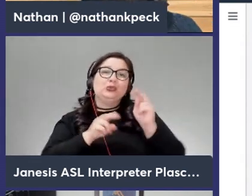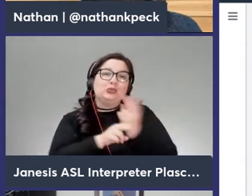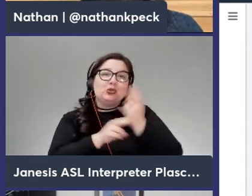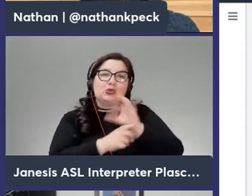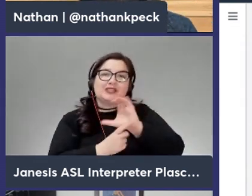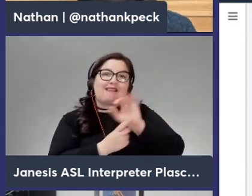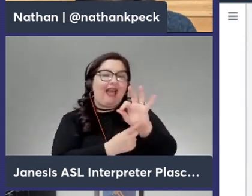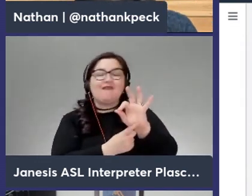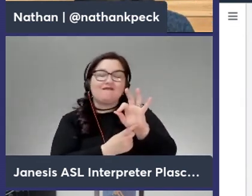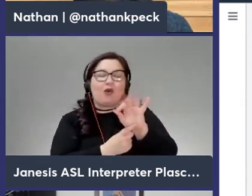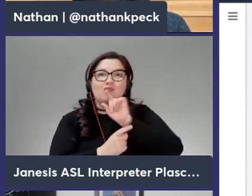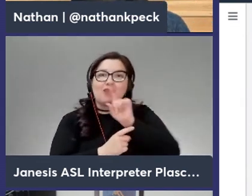But you know, there's some other